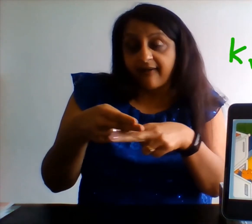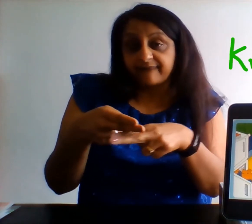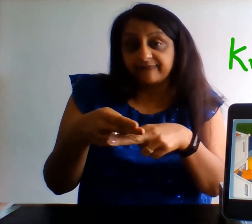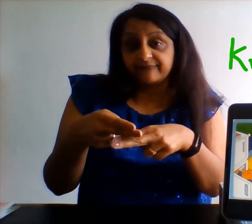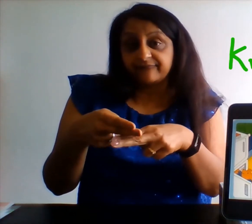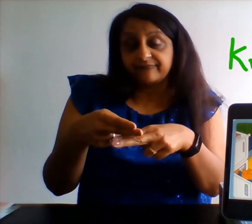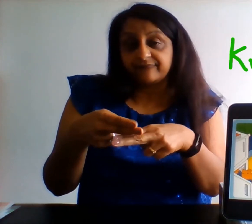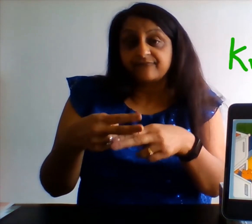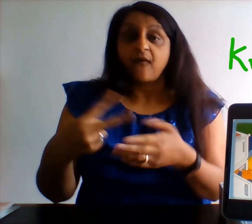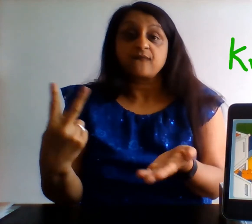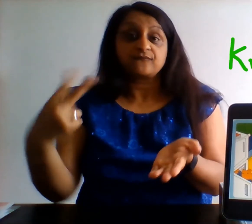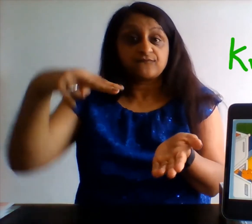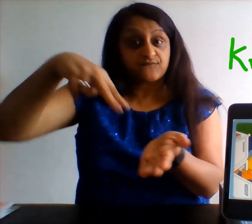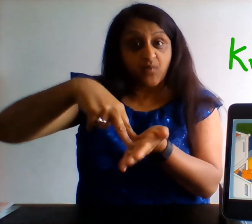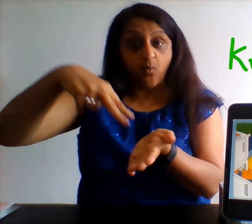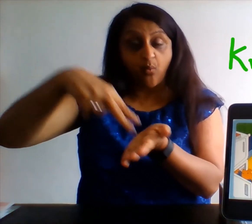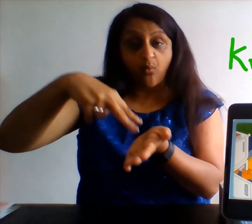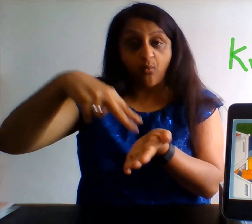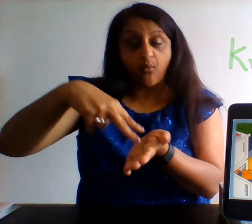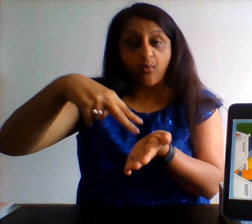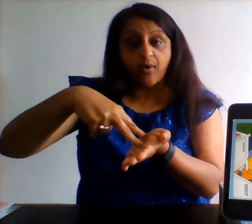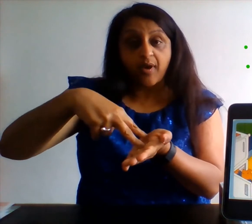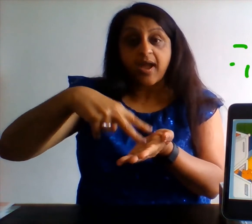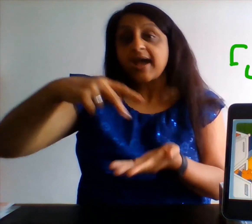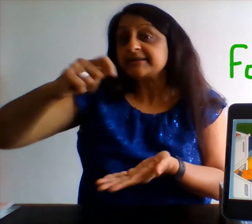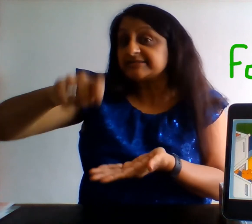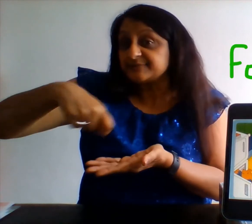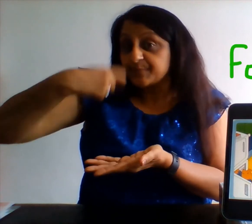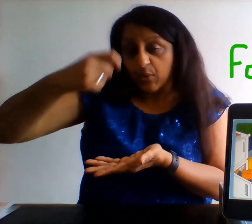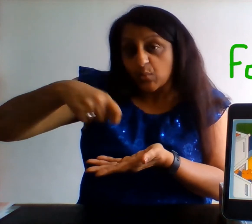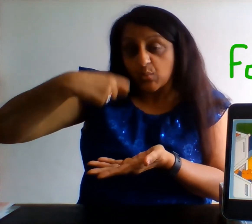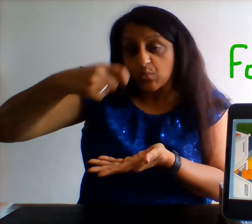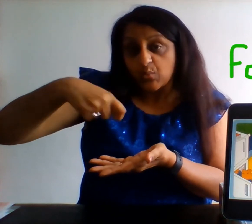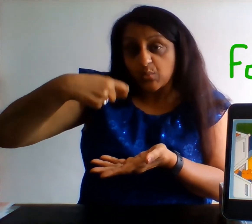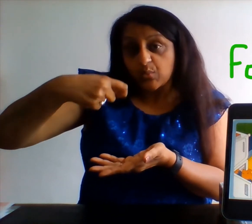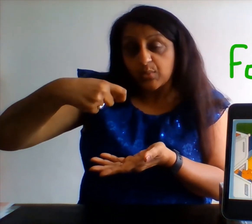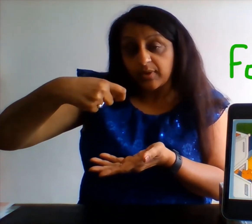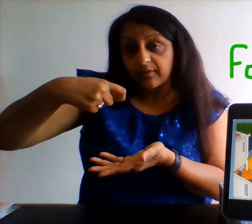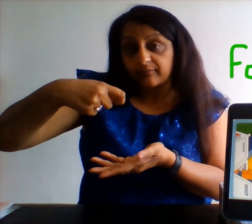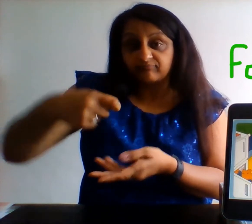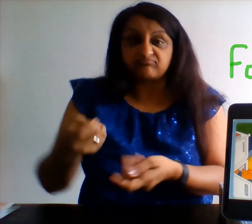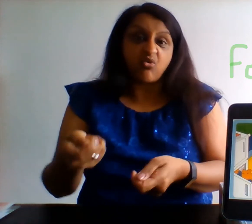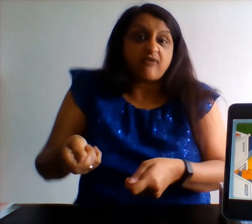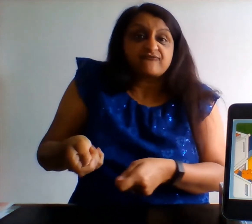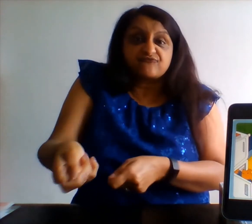A knife and a fork. You'll also find a spoon.